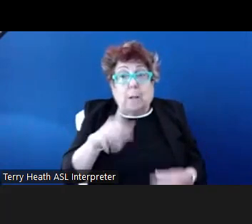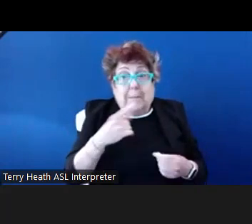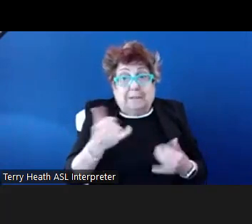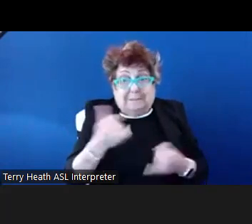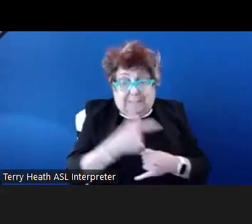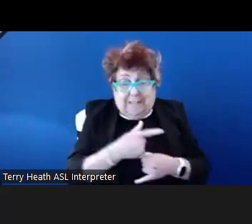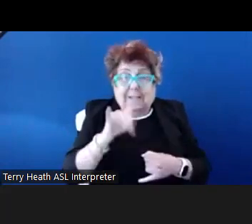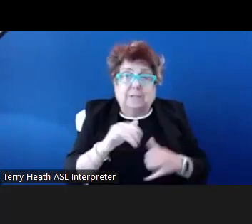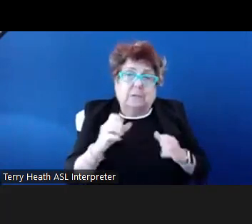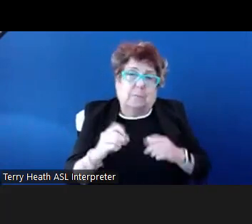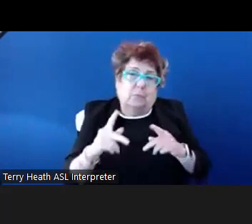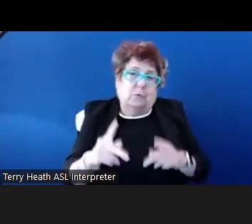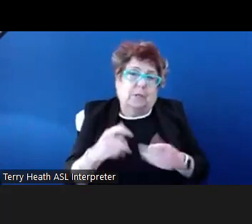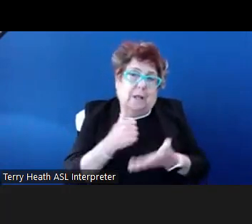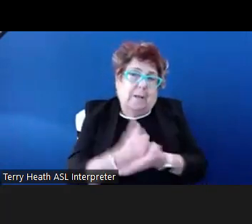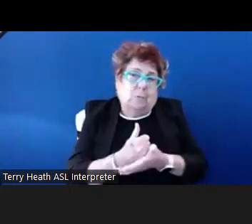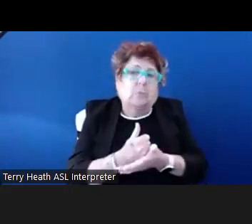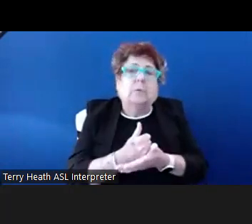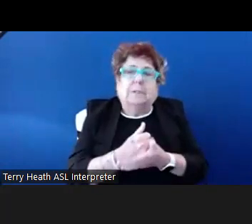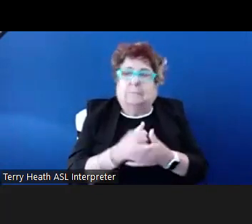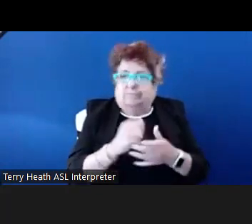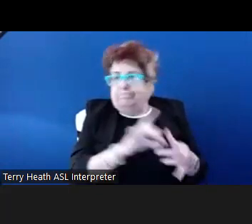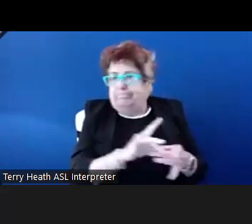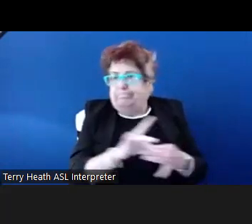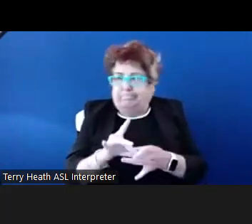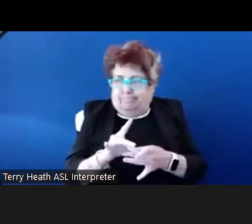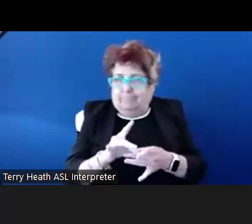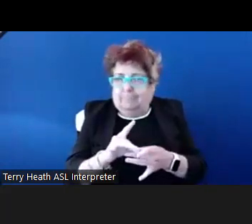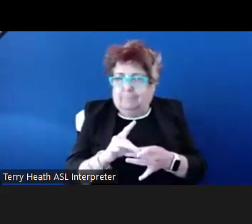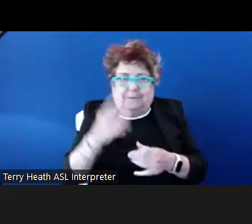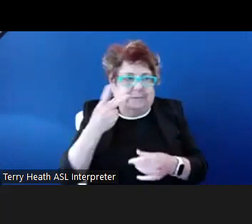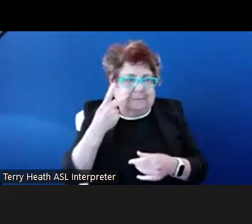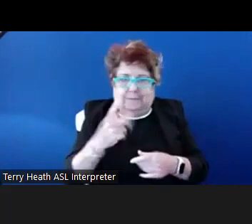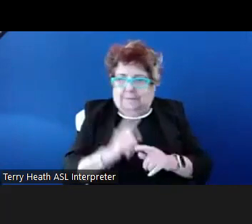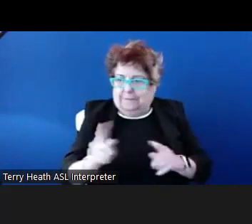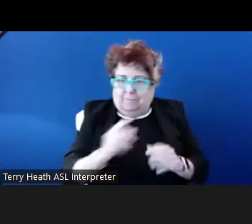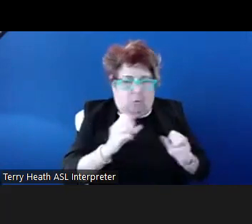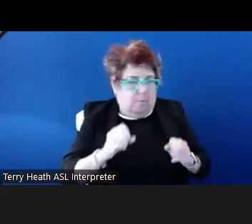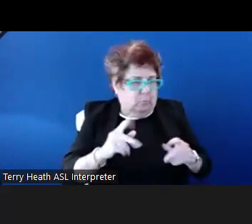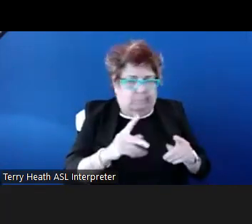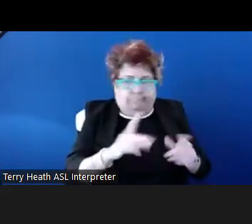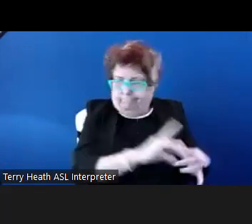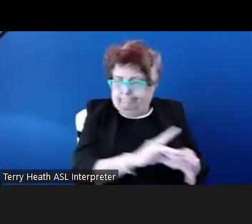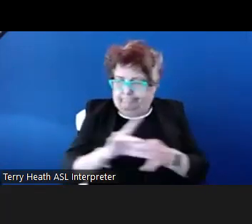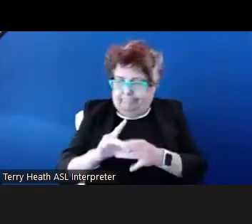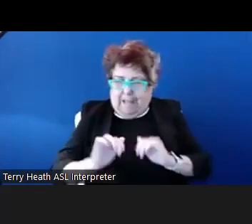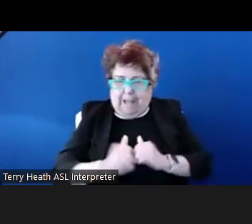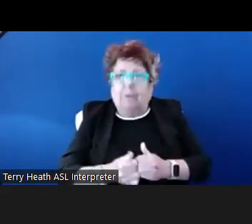the dots between those opportunities. Over the last almost 3 years, HUD has been able to provide communities with historic